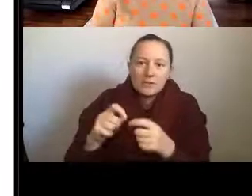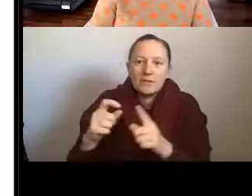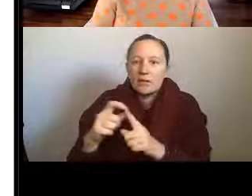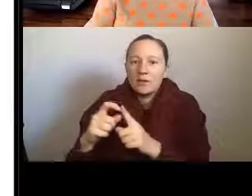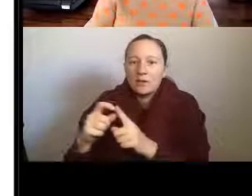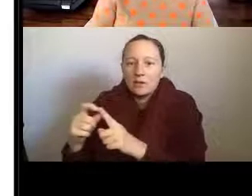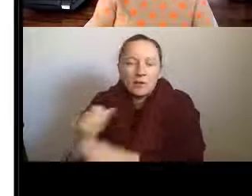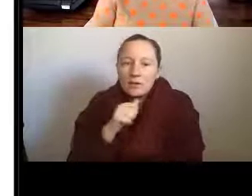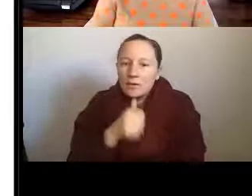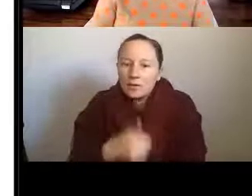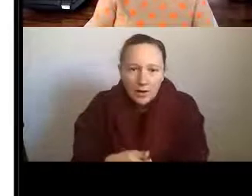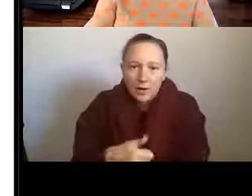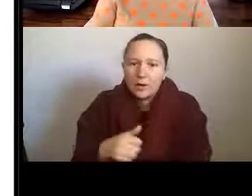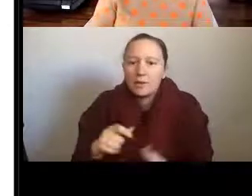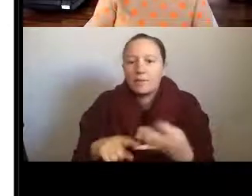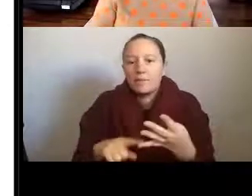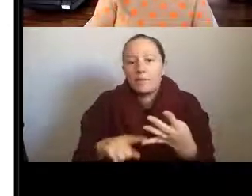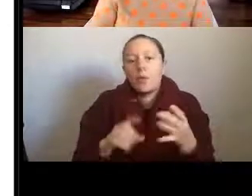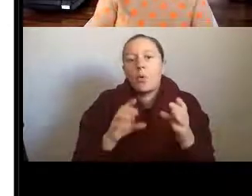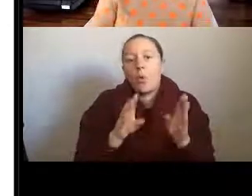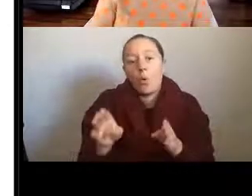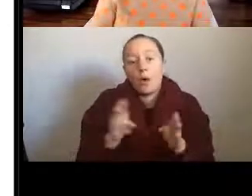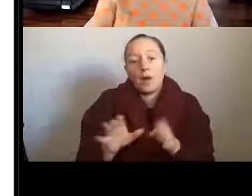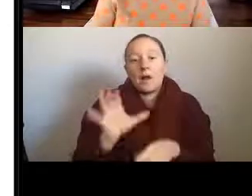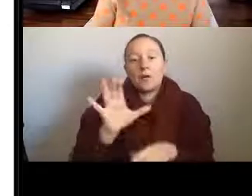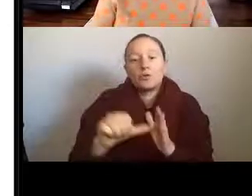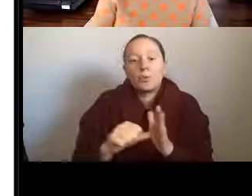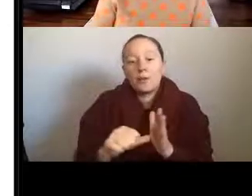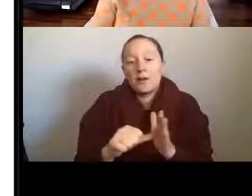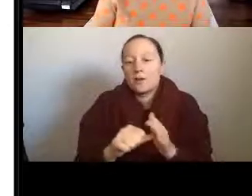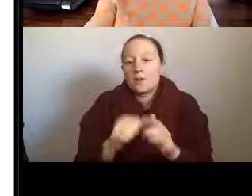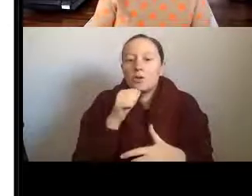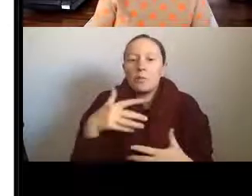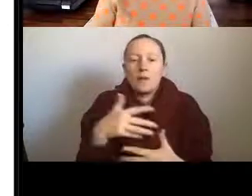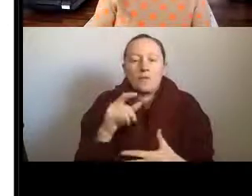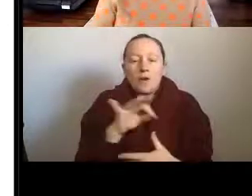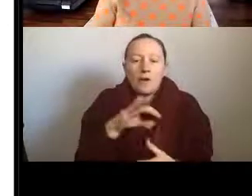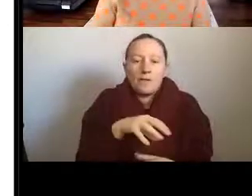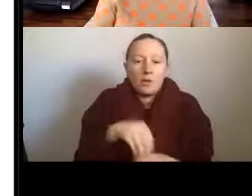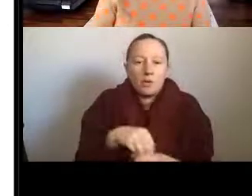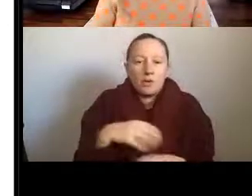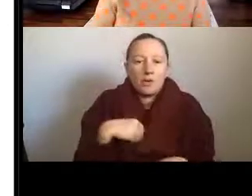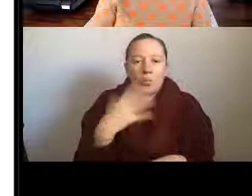Also, organize the page. Don't be afraid of including white space in your application.